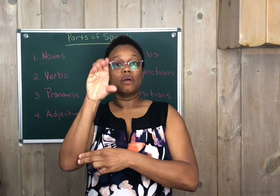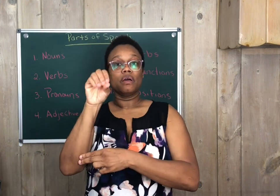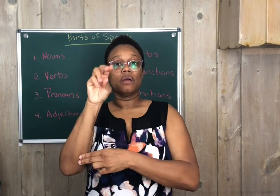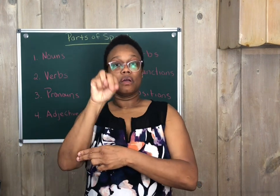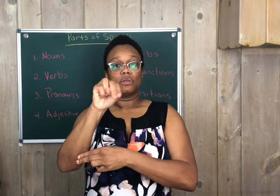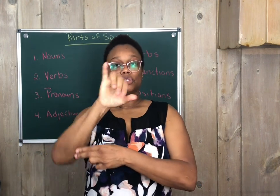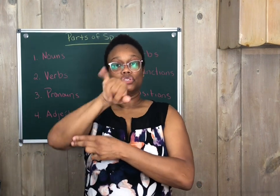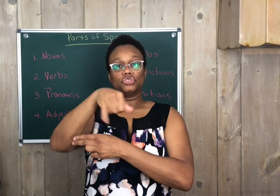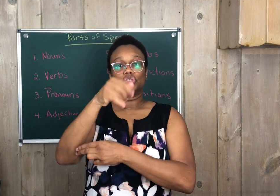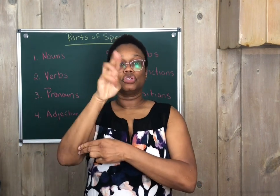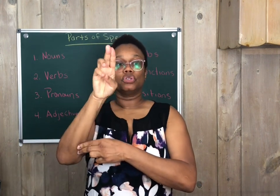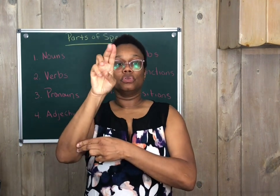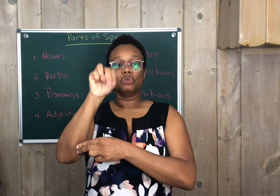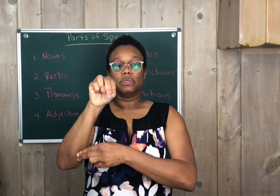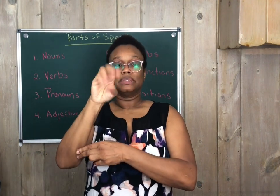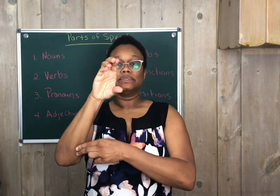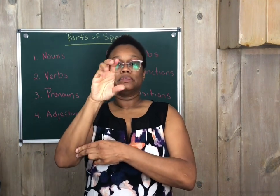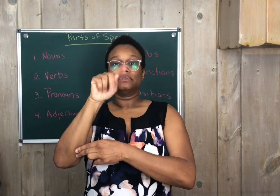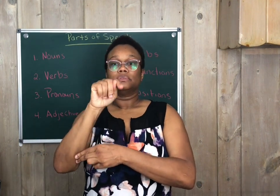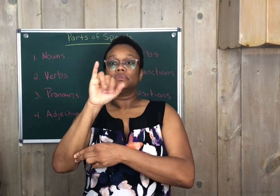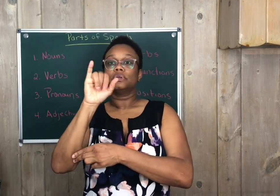The next group are conjunctions